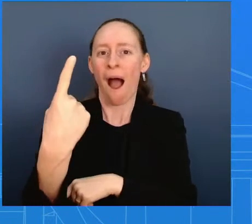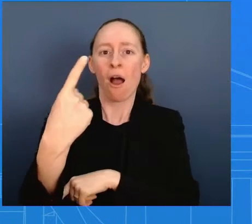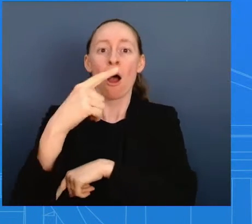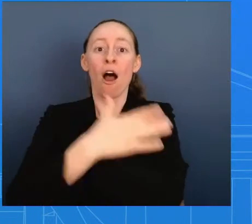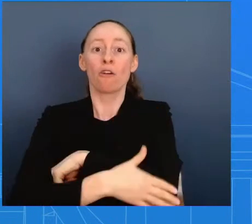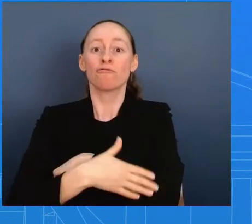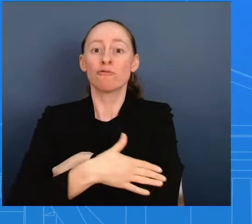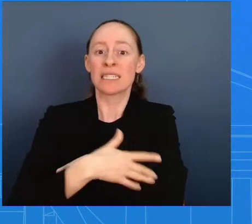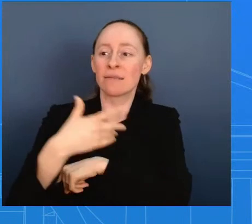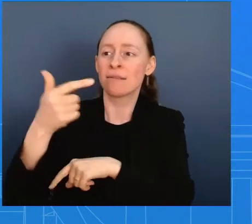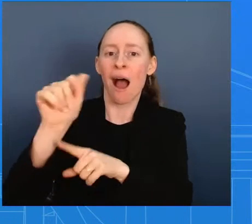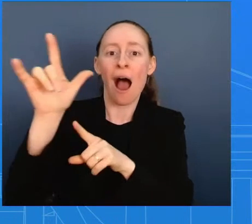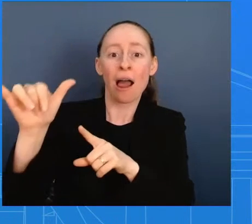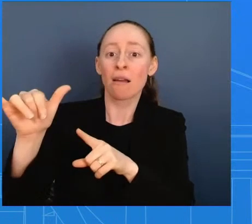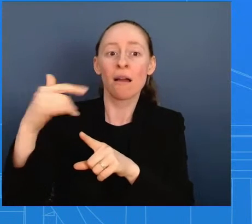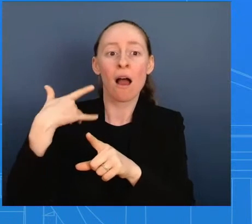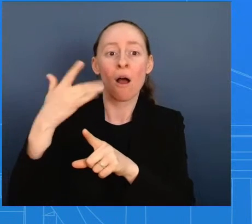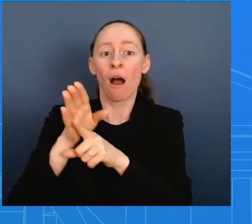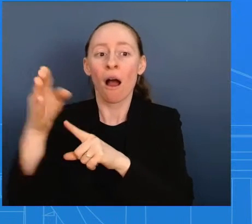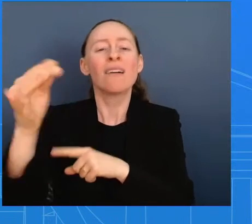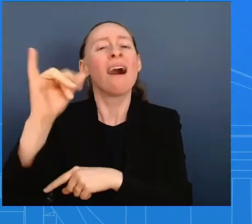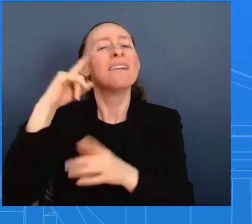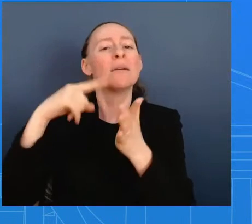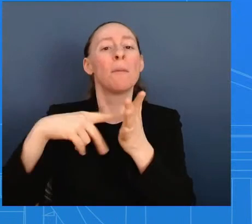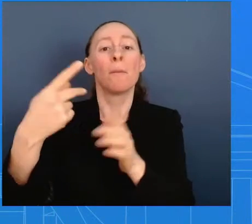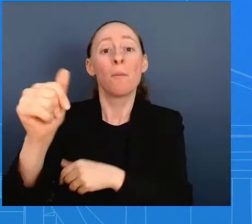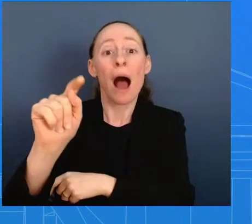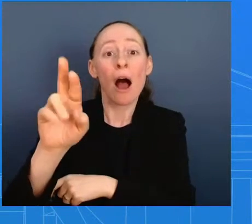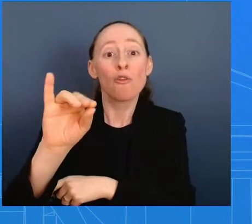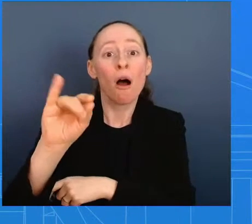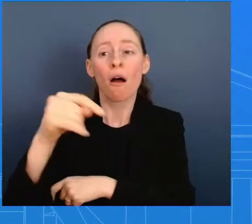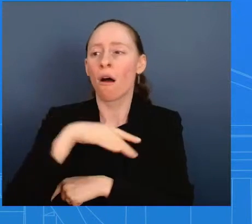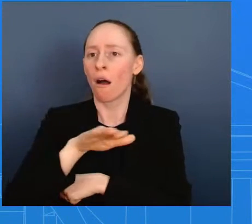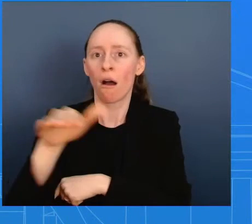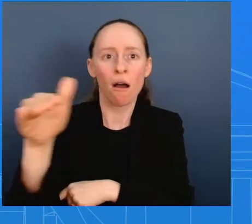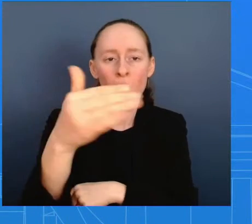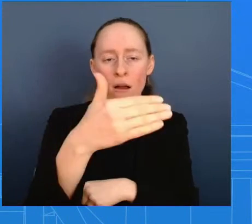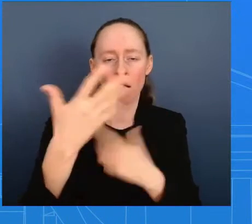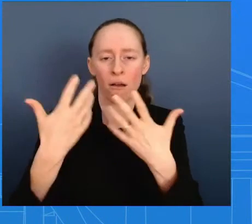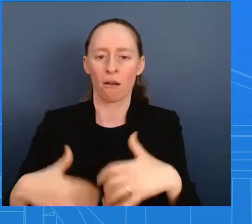And I think we recently had some good news from an ally about getting one in.